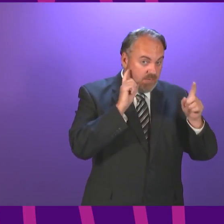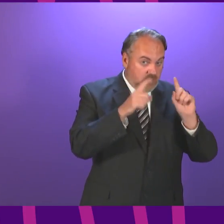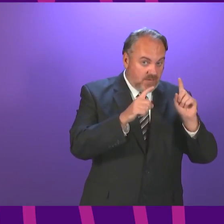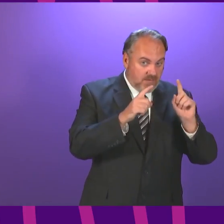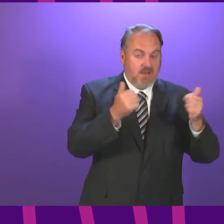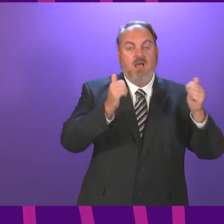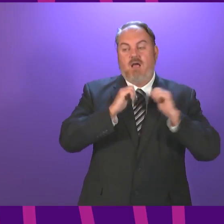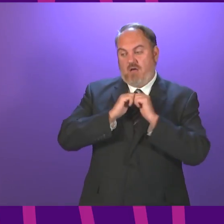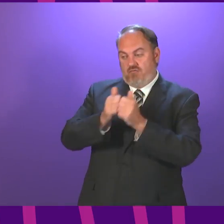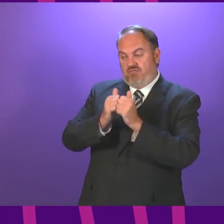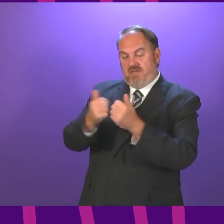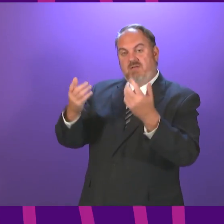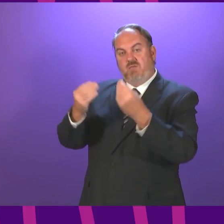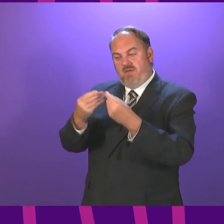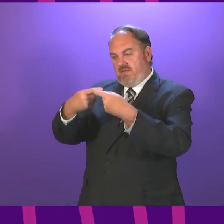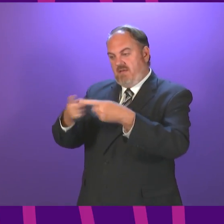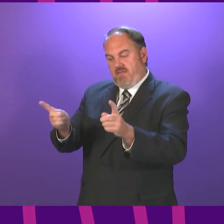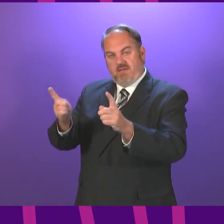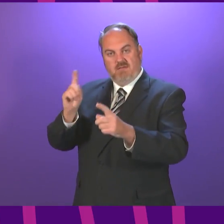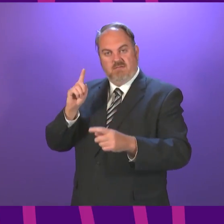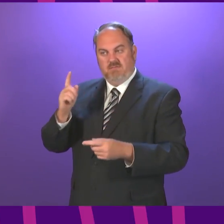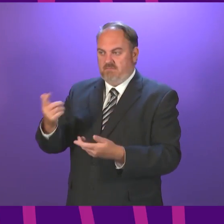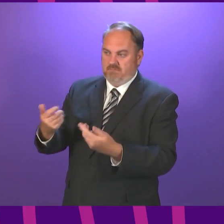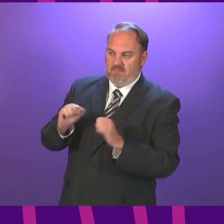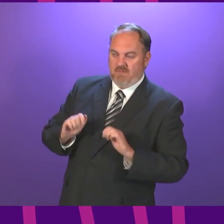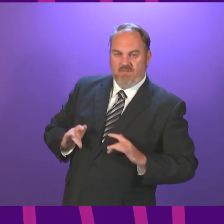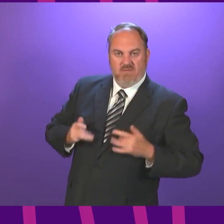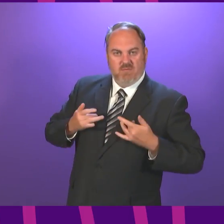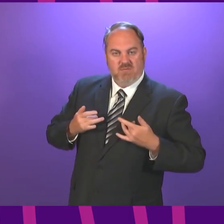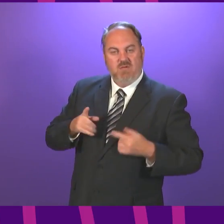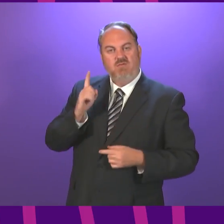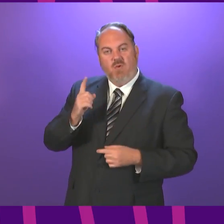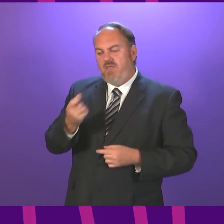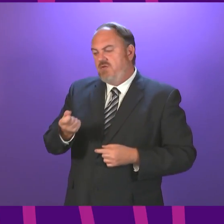The member is right to point to the fact that the drug deaths task force is undertaking